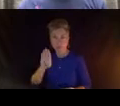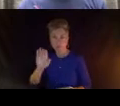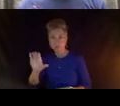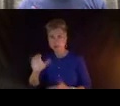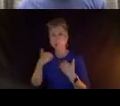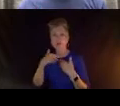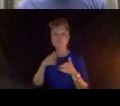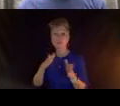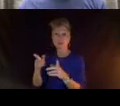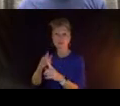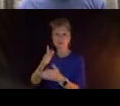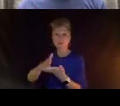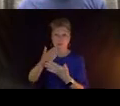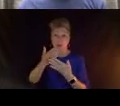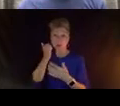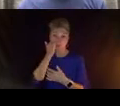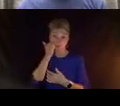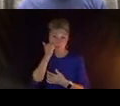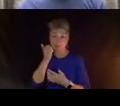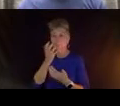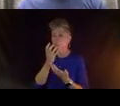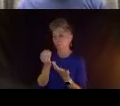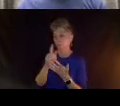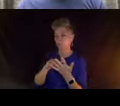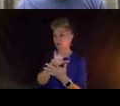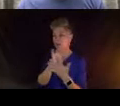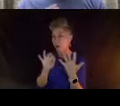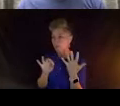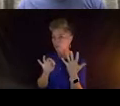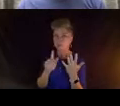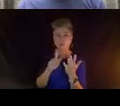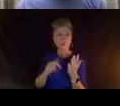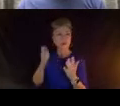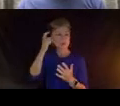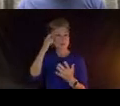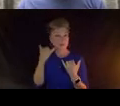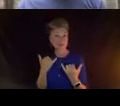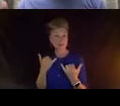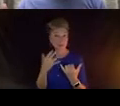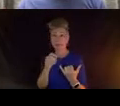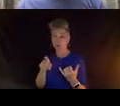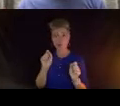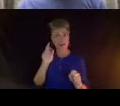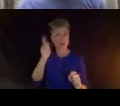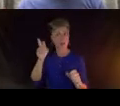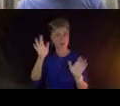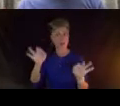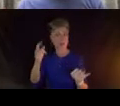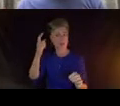And what are those options and what makes most sense for you today? And you can change your mind, that's an important piece to remember.